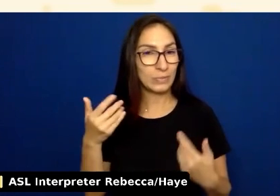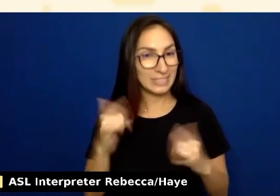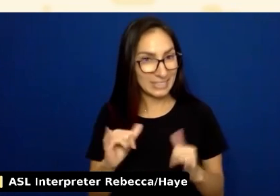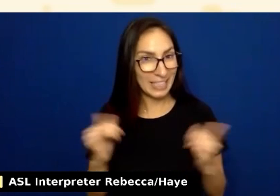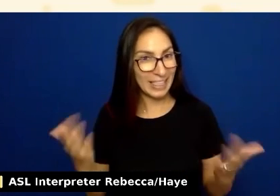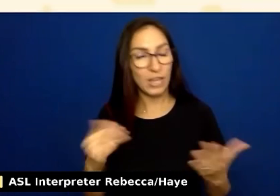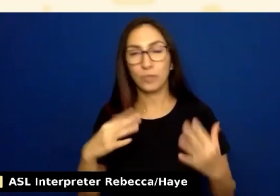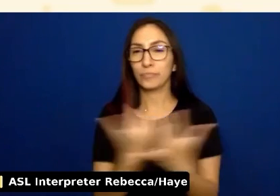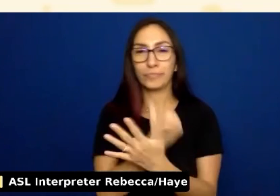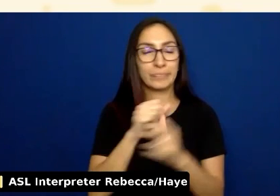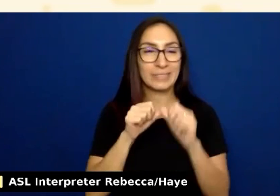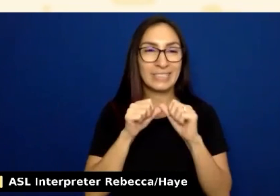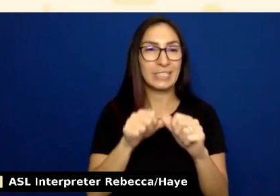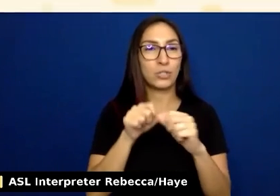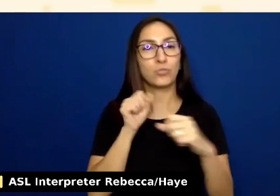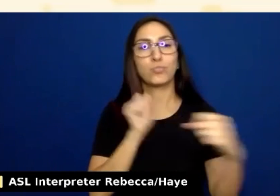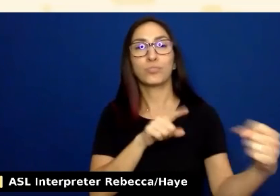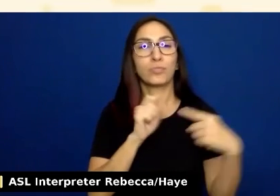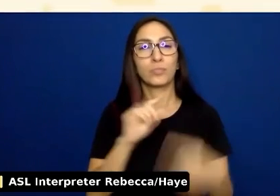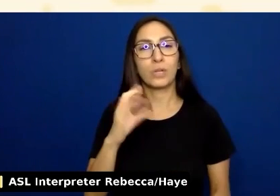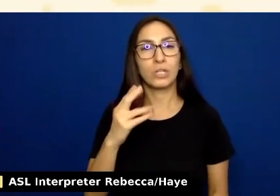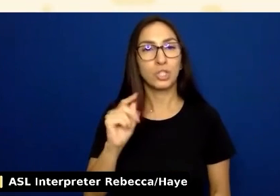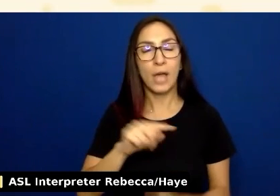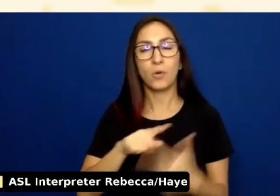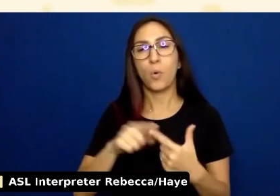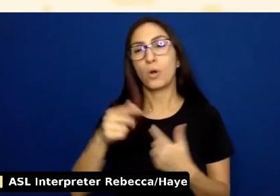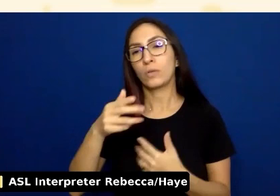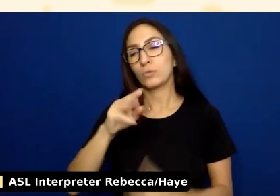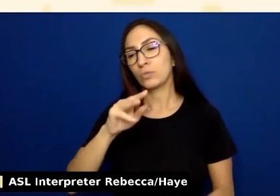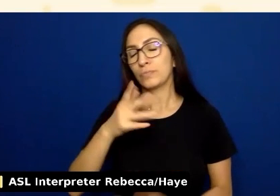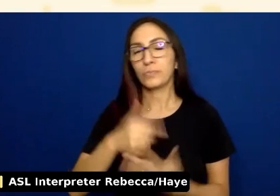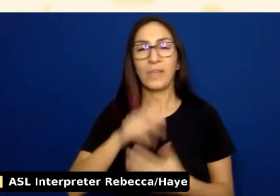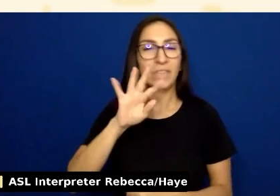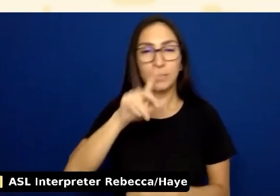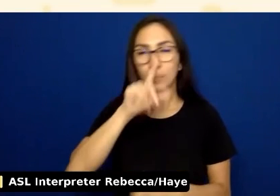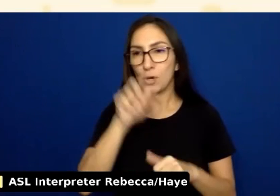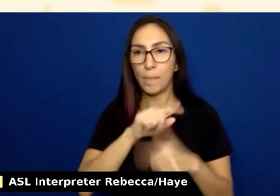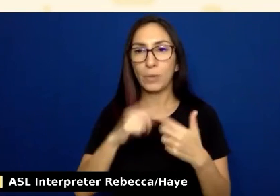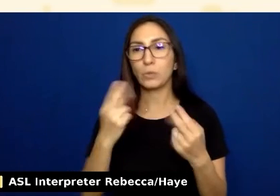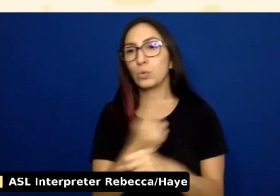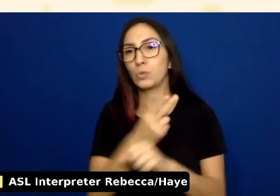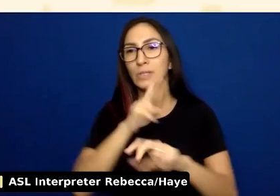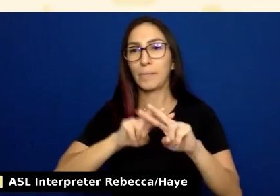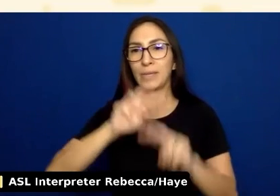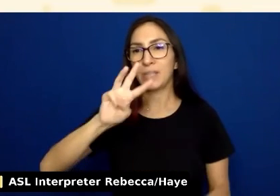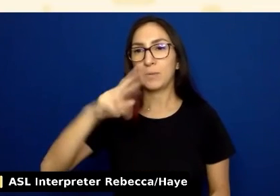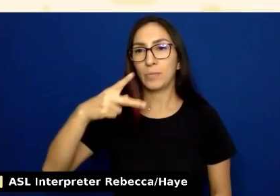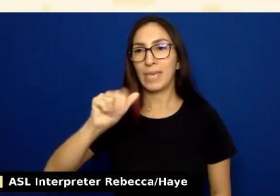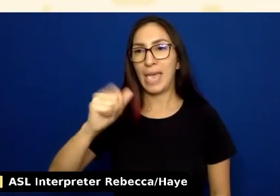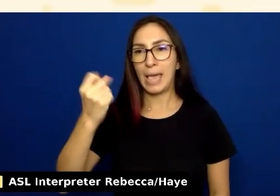on chat or on social media using the #WPA11Yday and #WPAD2023.